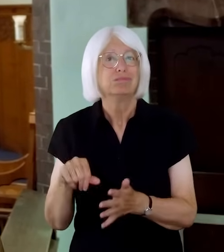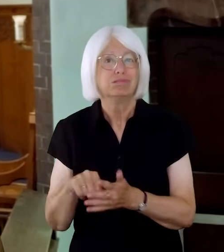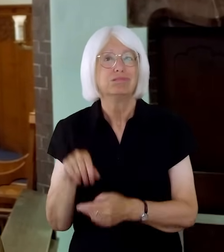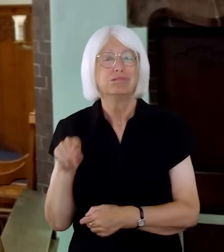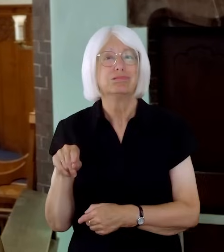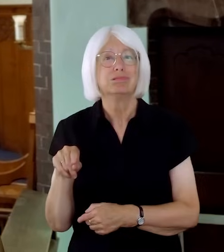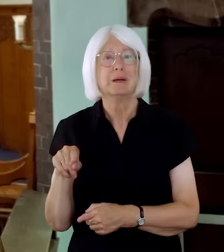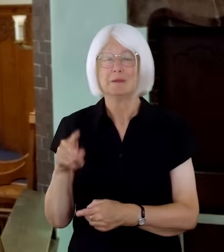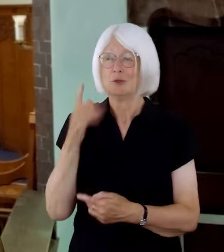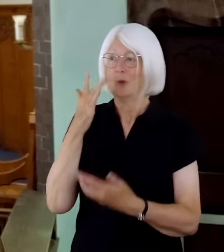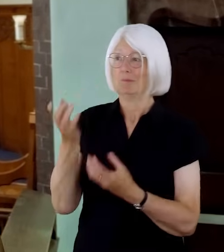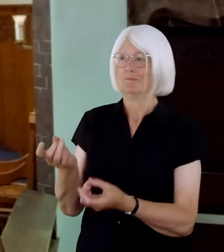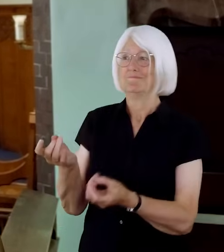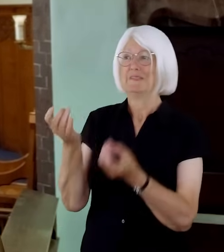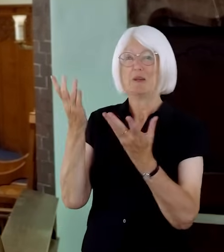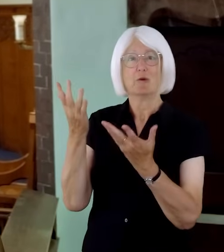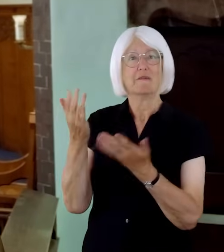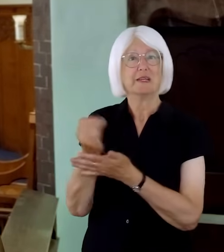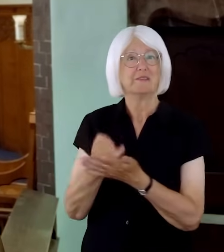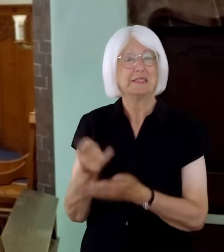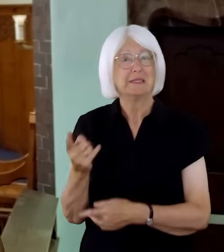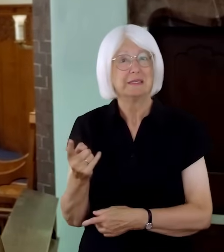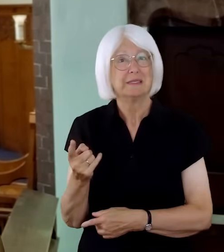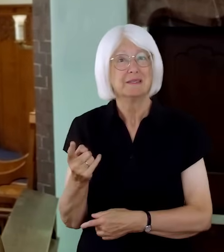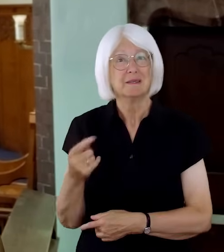for sin in that divine image of the Son